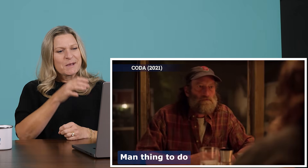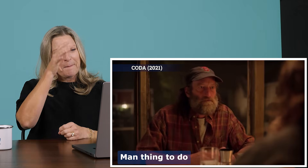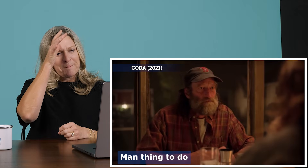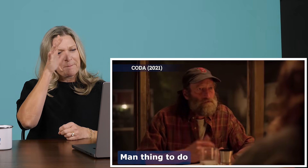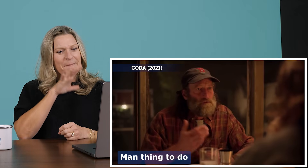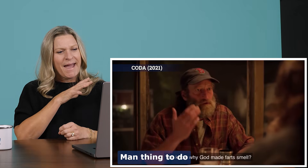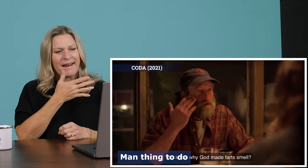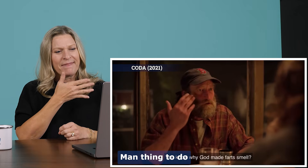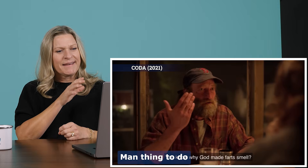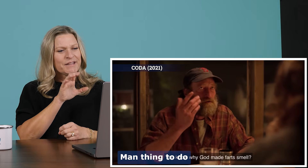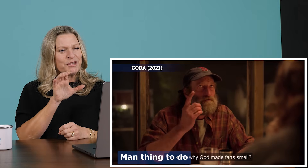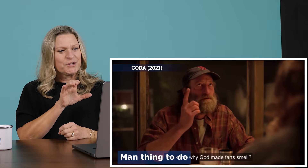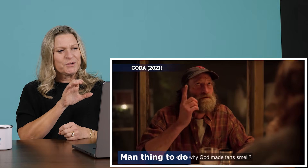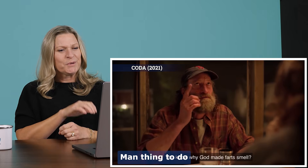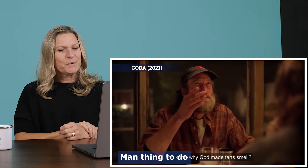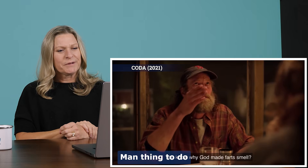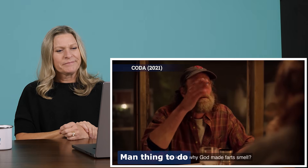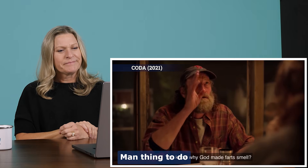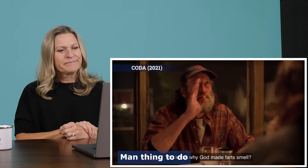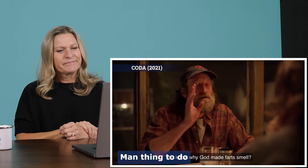Man thing to do